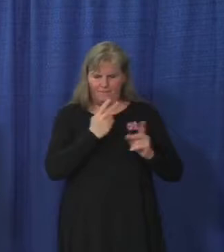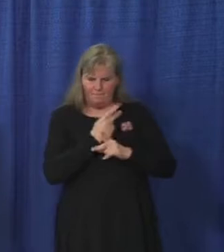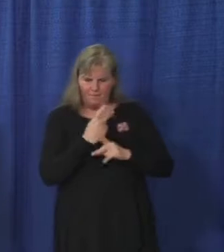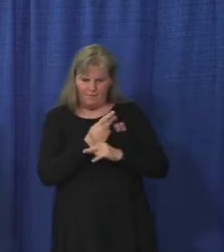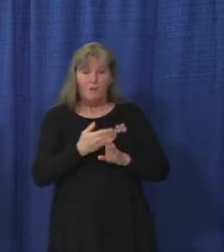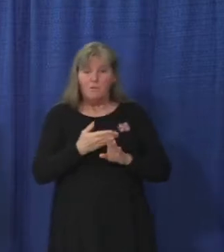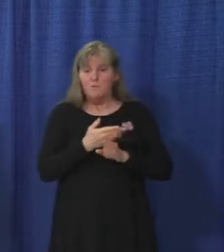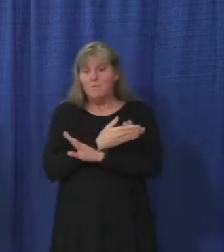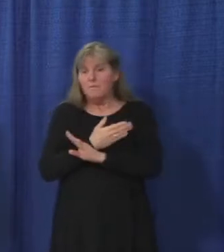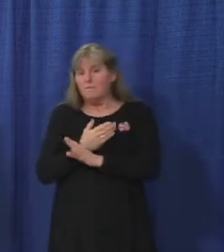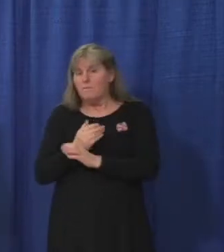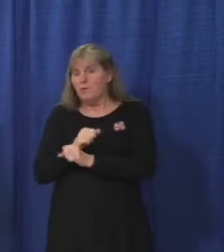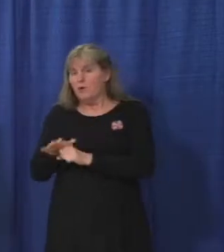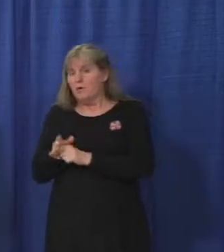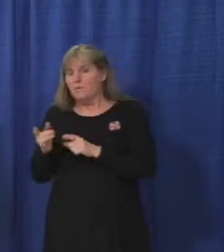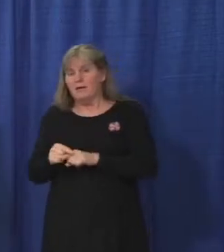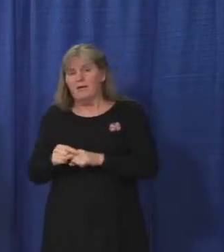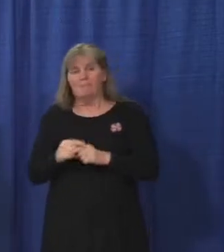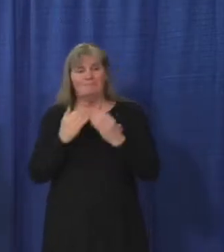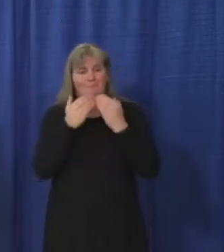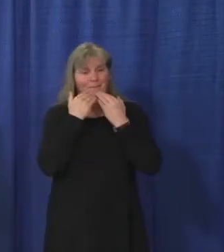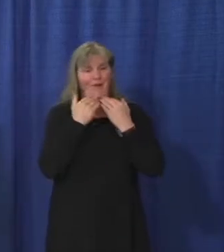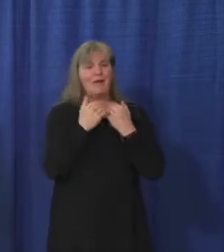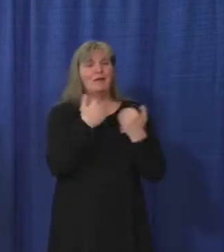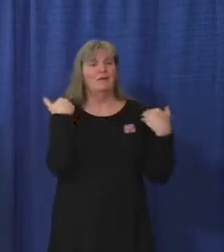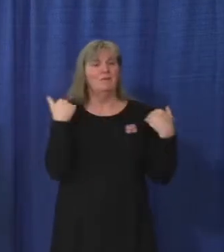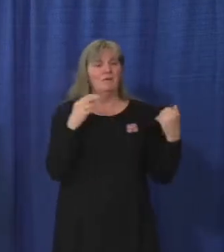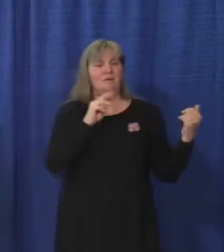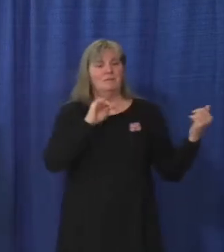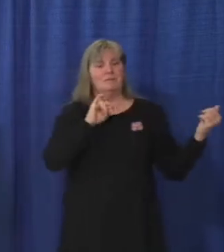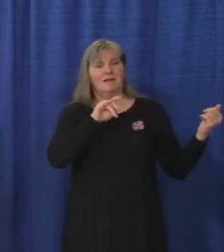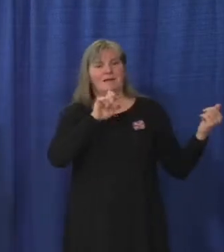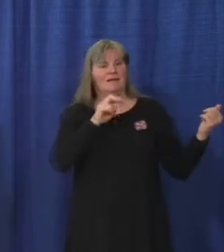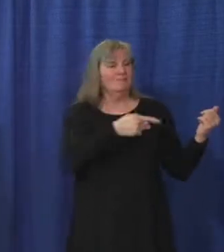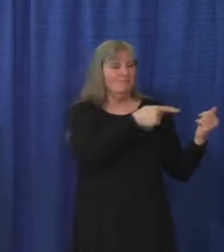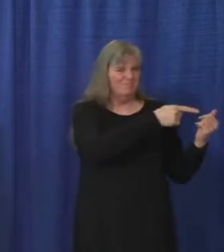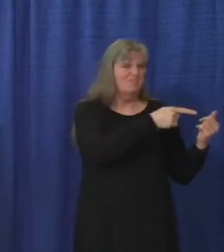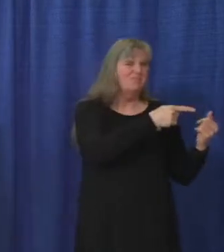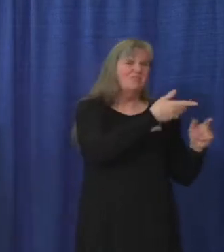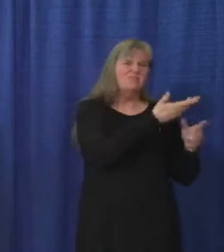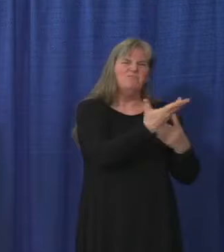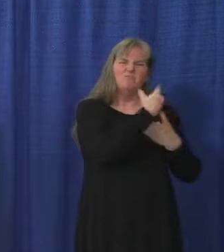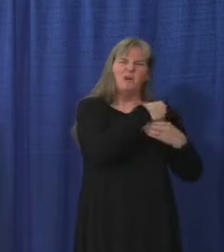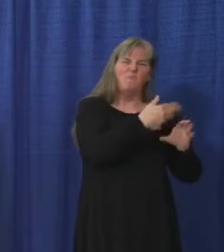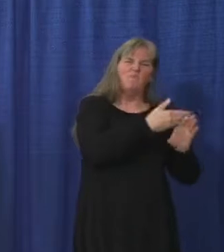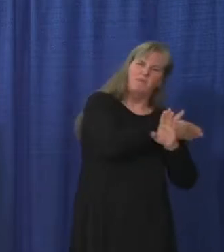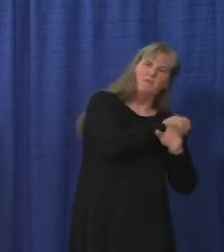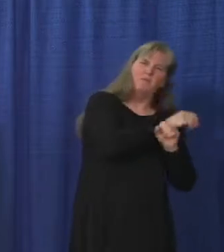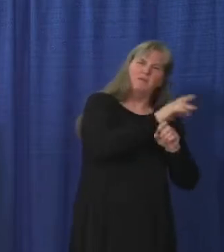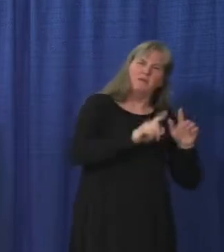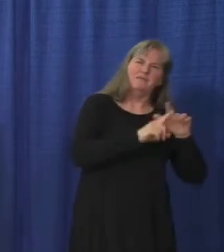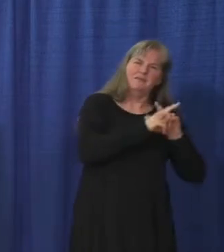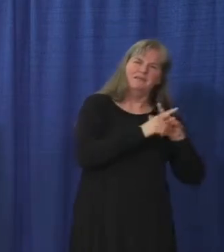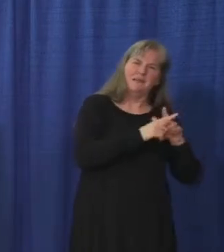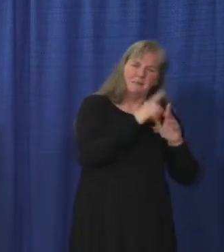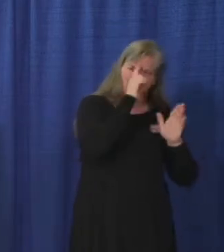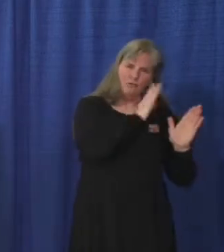Minister McLean, I know this was important work beyond the tourism strategy that had not been acted in ten years, this is